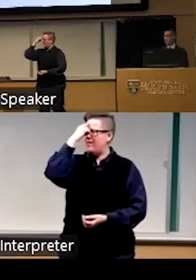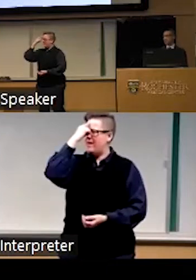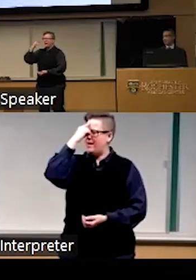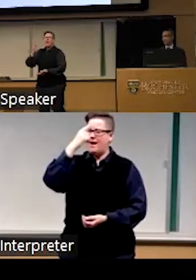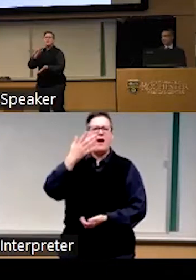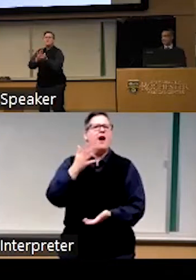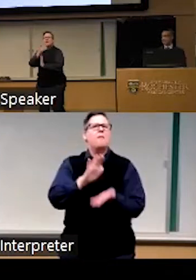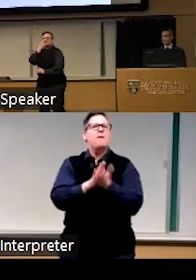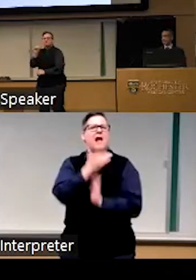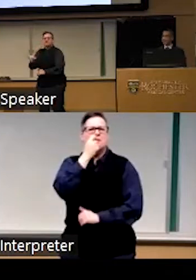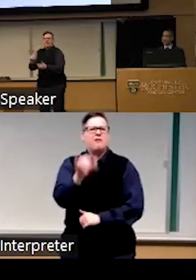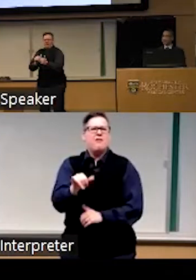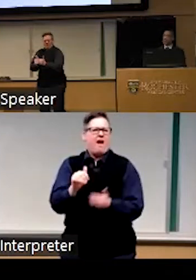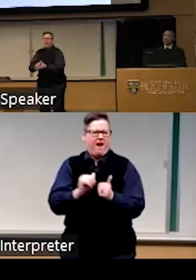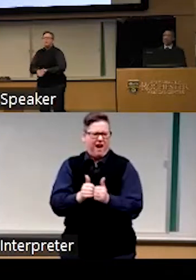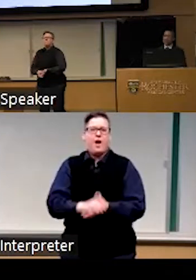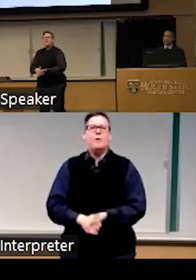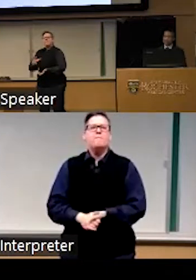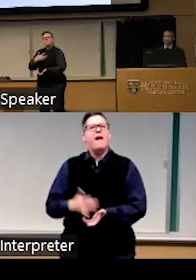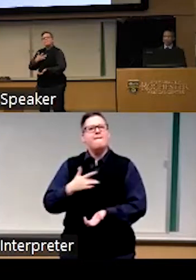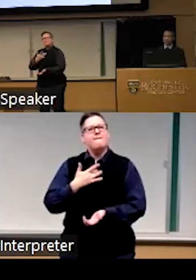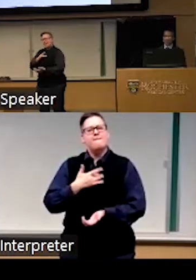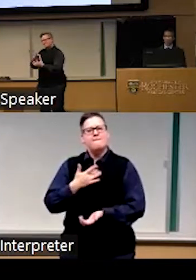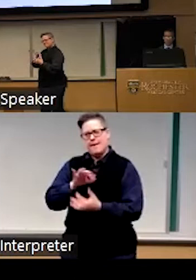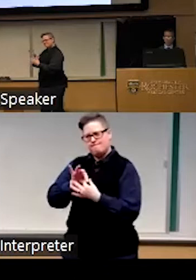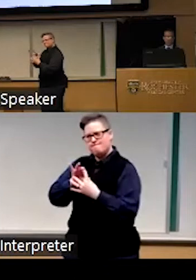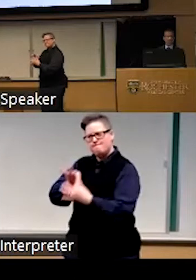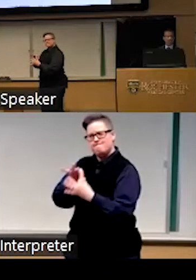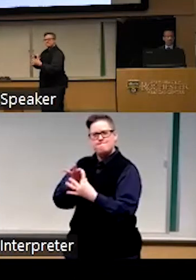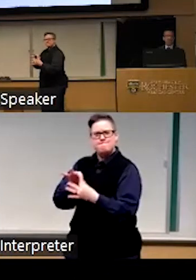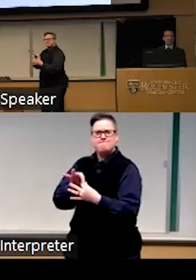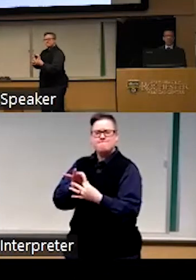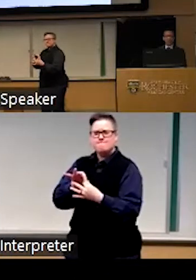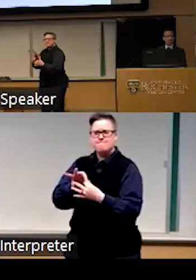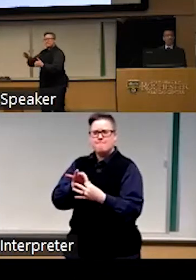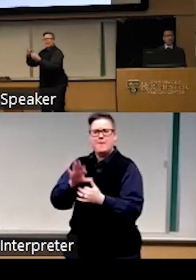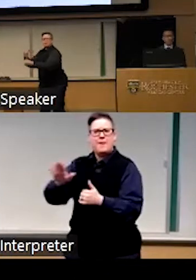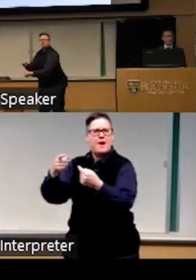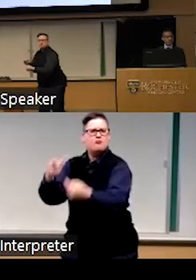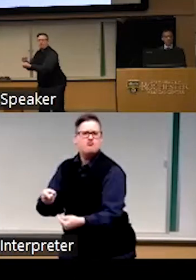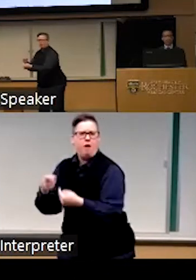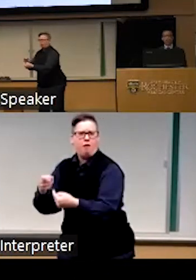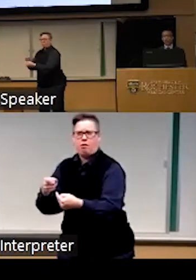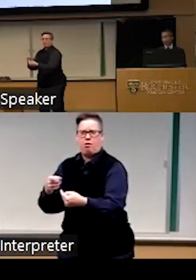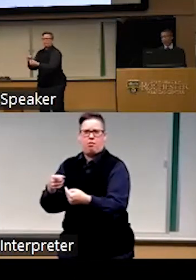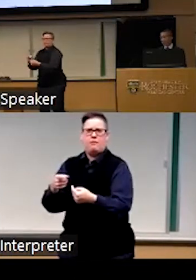through a sense of affinity with the struggles of that they have in becoming whole people